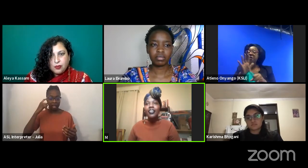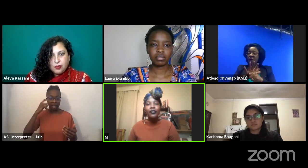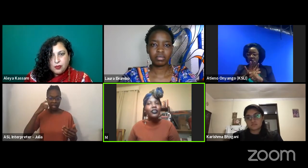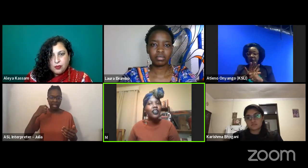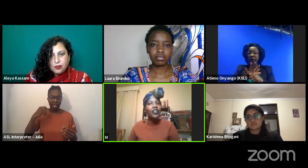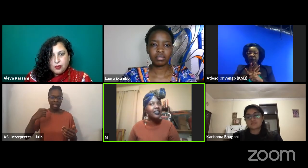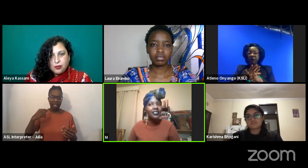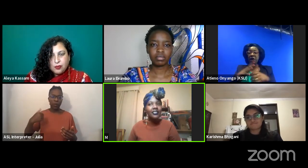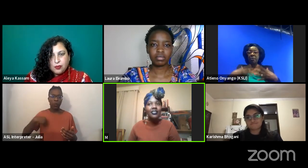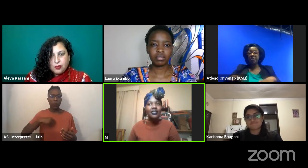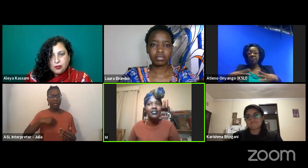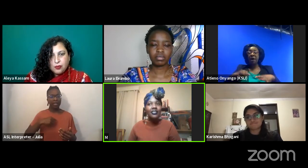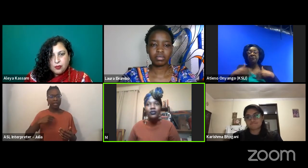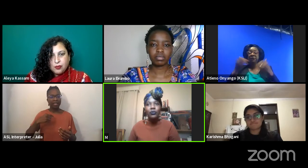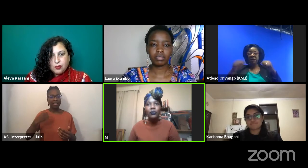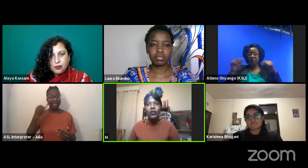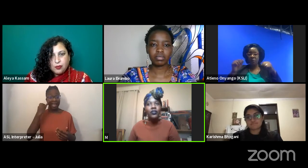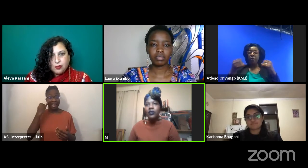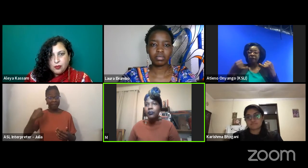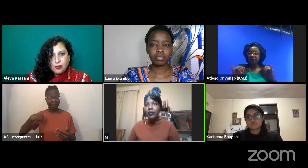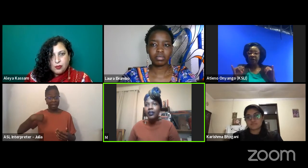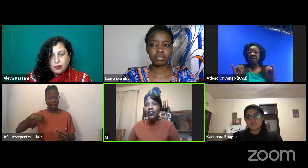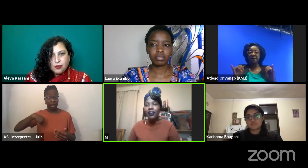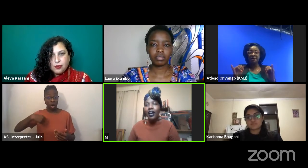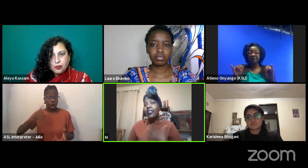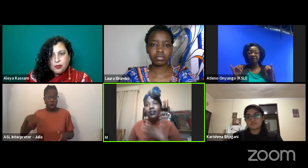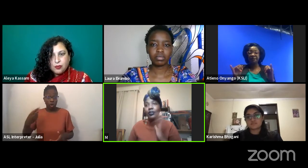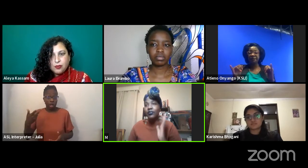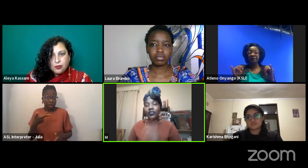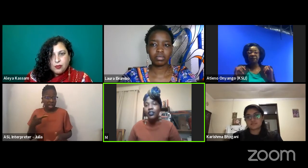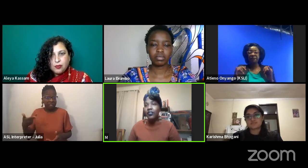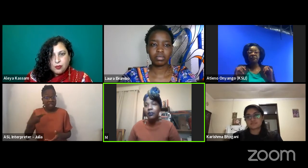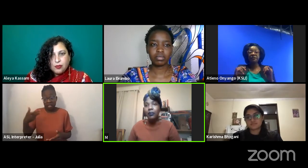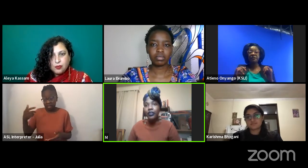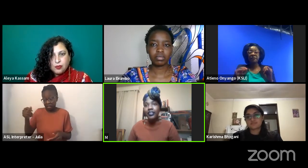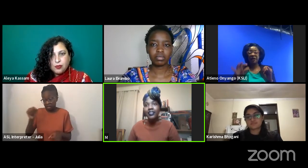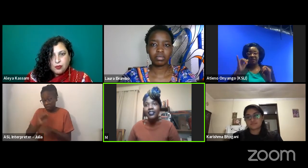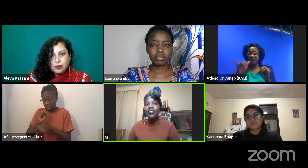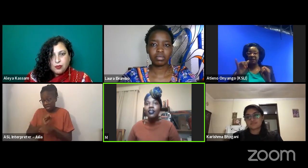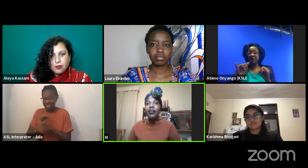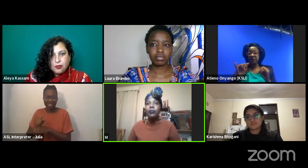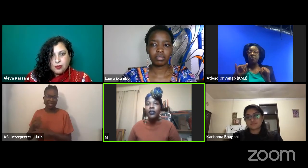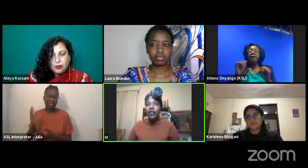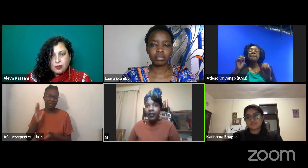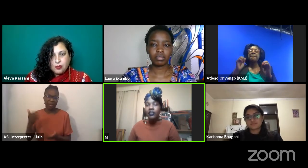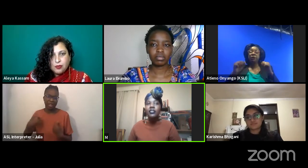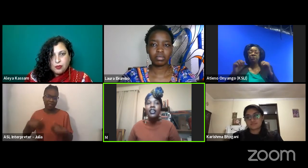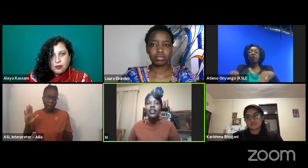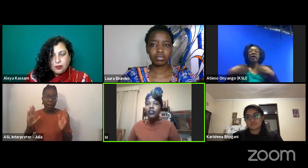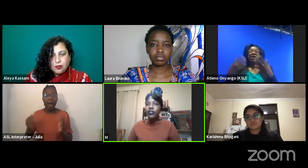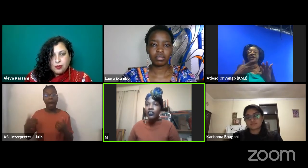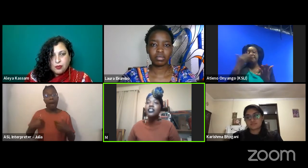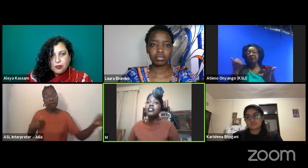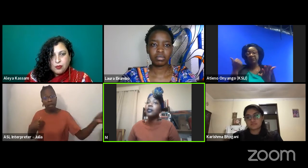I think we tried this alone would have given up a bit. I think I would have definitely given up halfway, but having this kind of every six months,